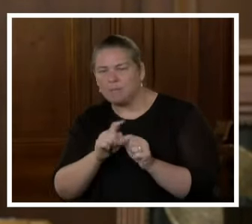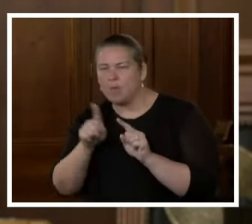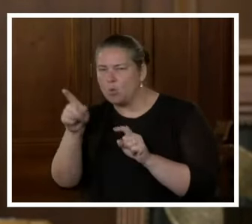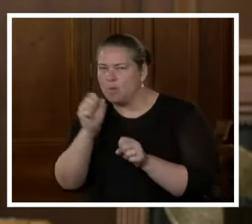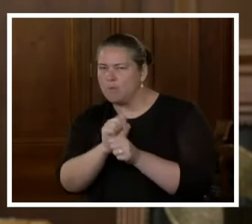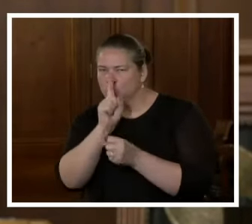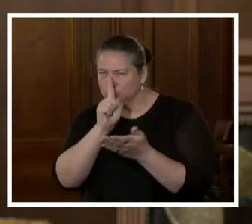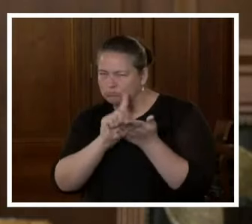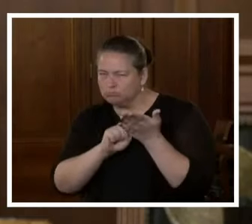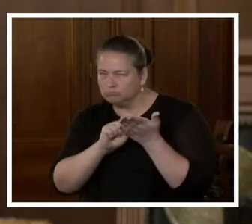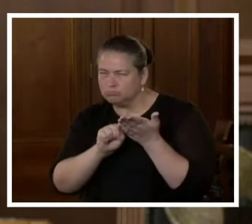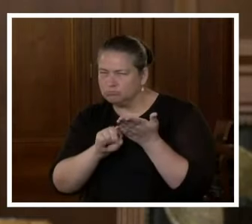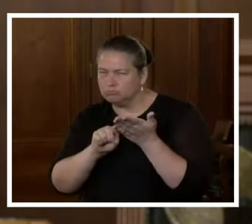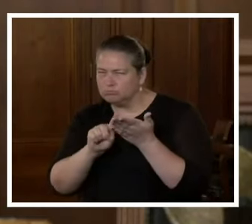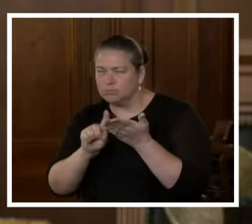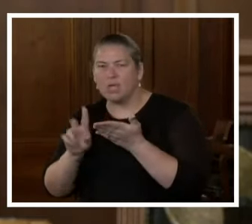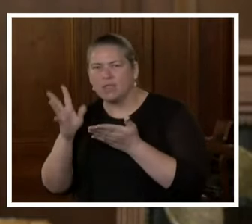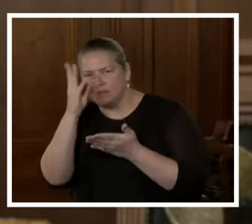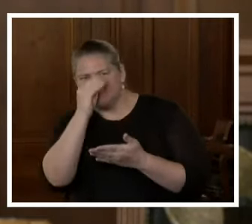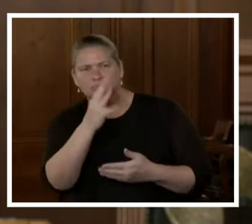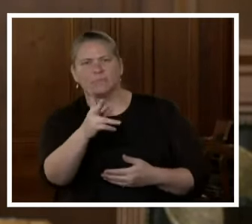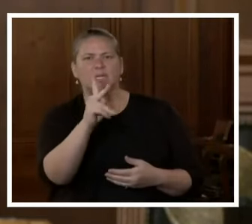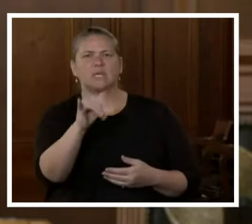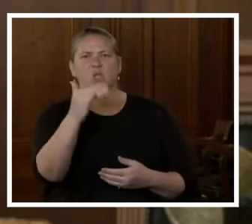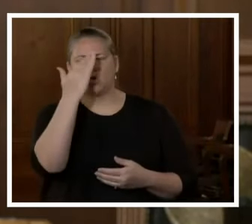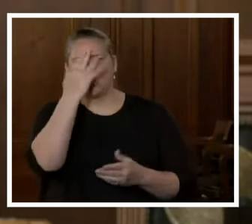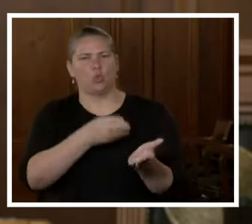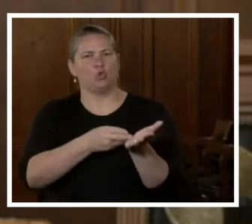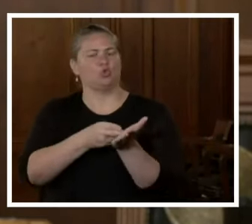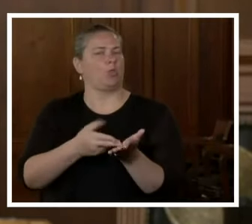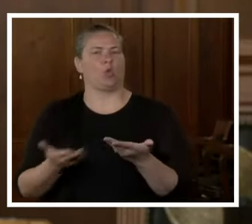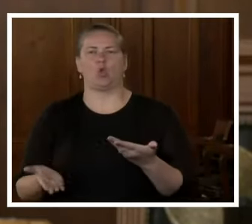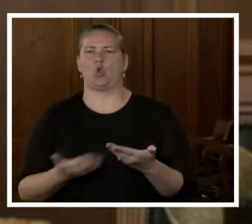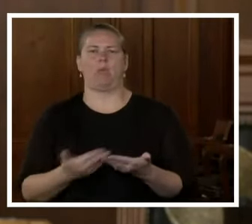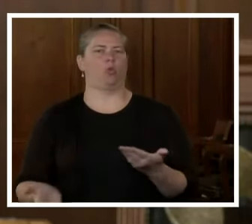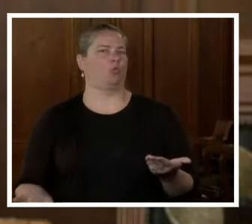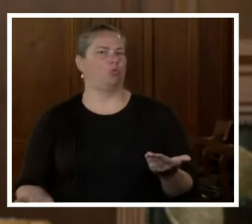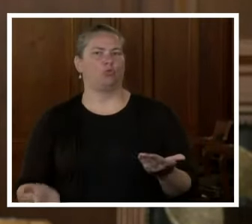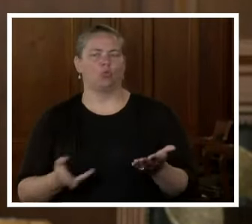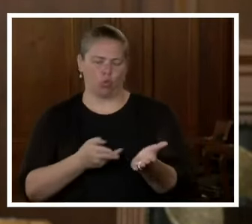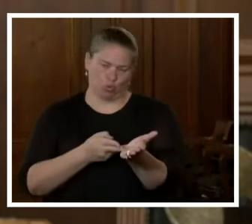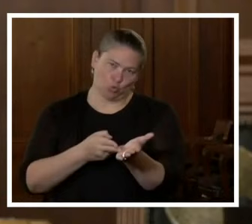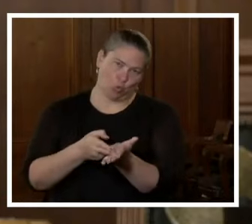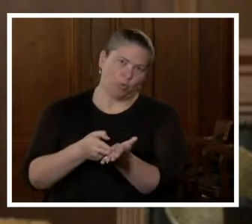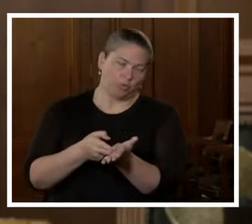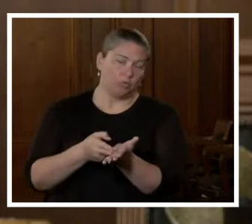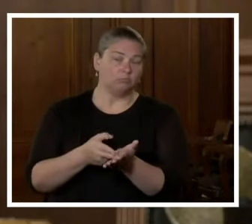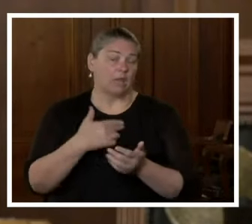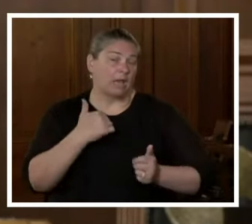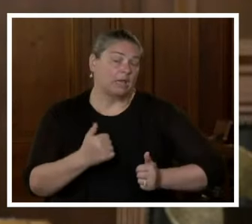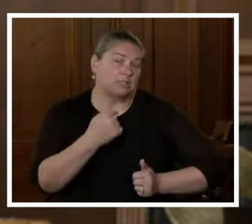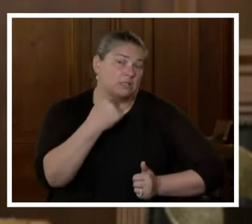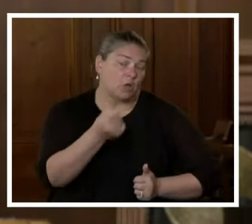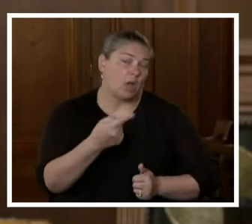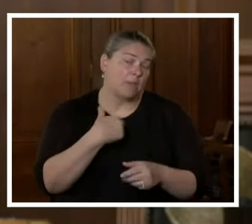AS YOU MAY BE AWARE, THERE ARE SEVERAL TYPES OF EVIDENCE THAT COME OUT IN A SITUATION LIKE THIS.